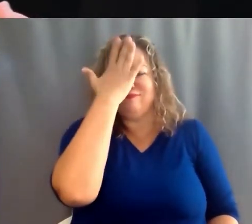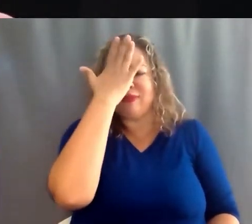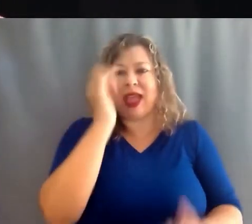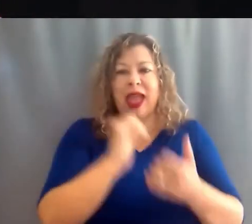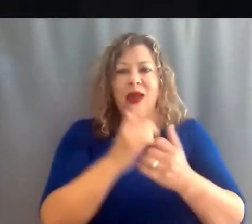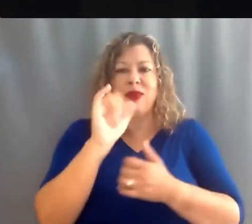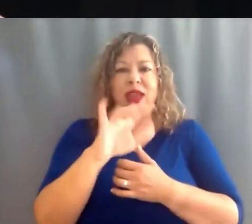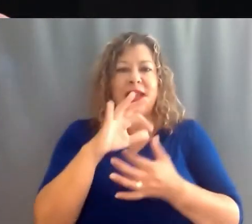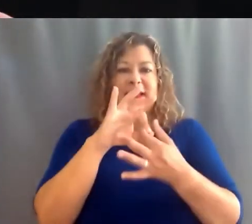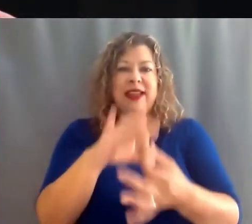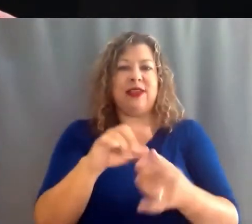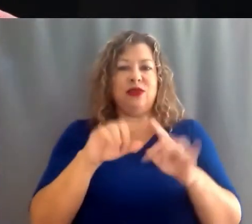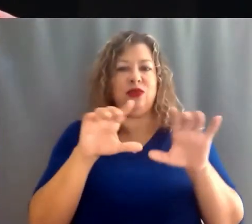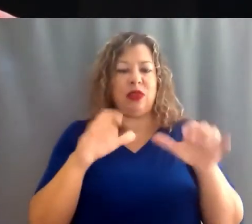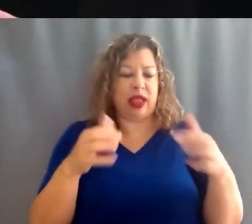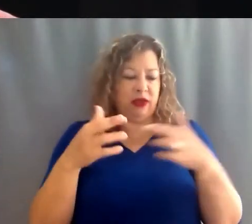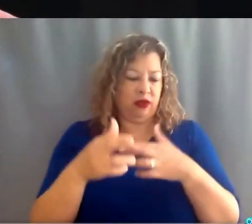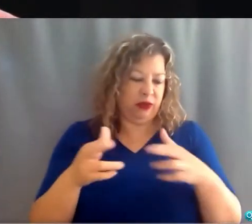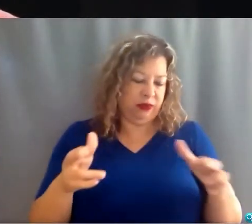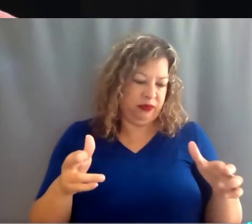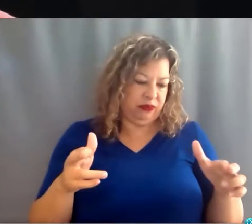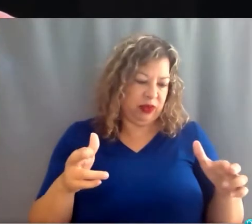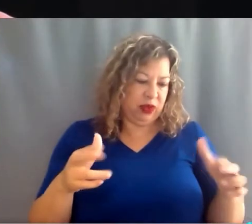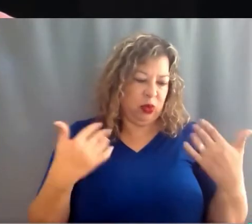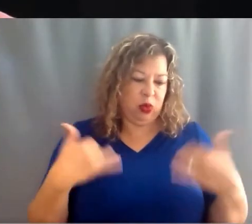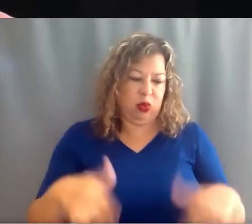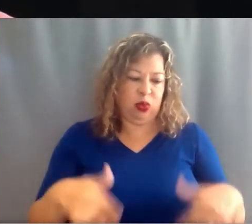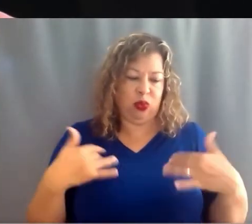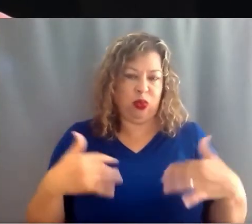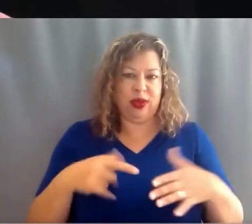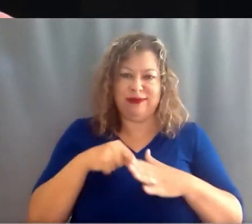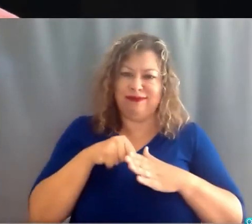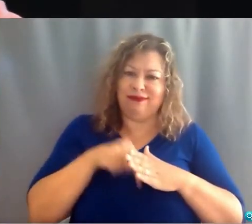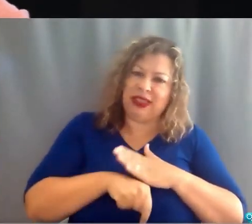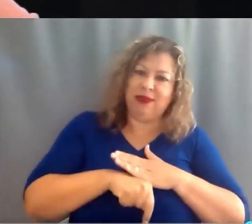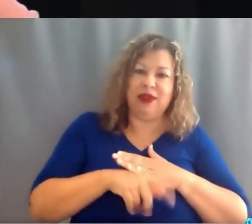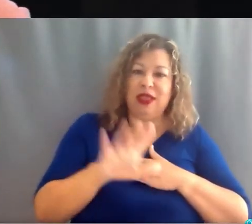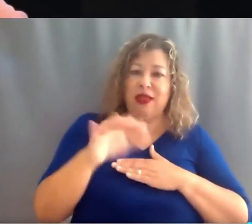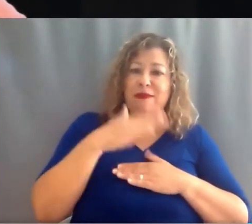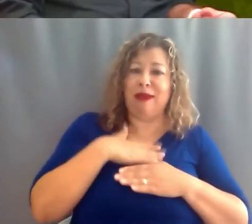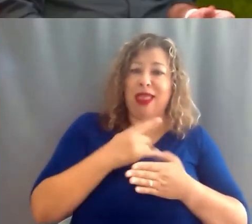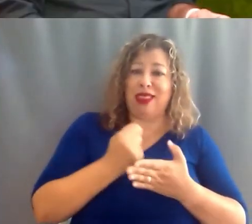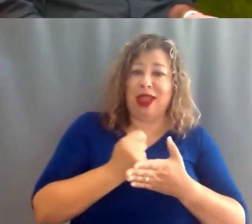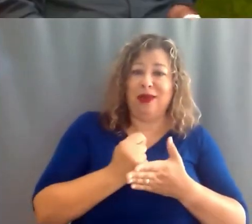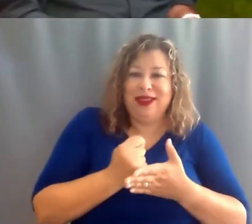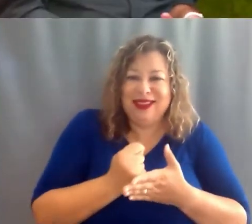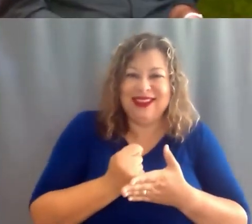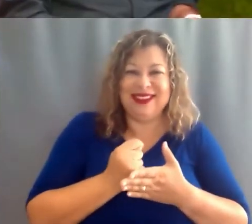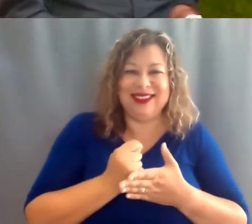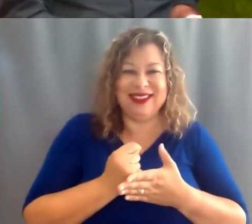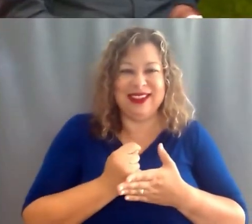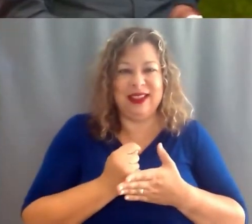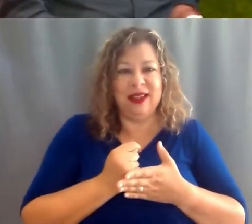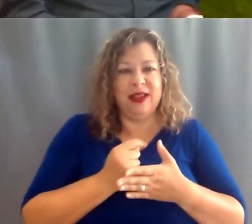Oof, okay. Definitely didn't think I would be doing. This is from deep work with my therapist.